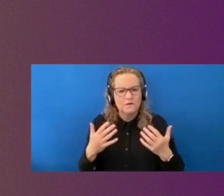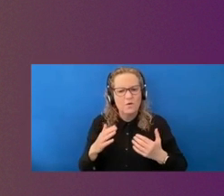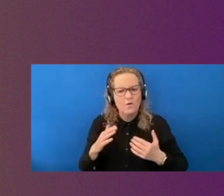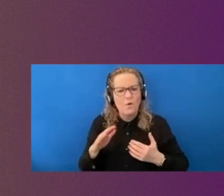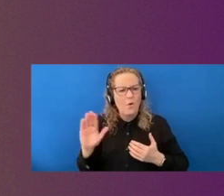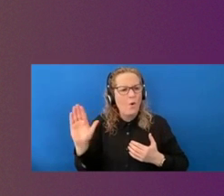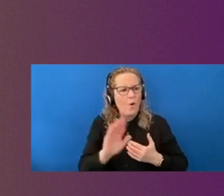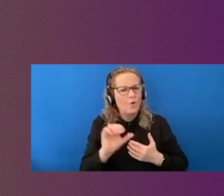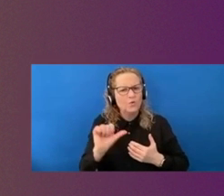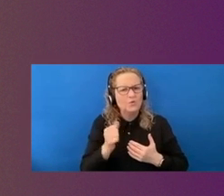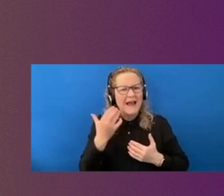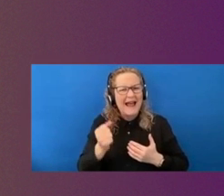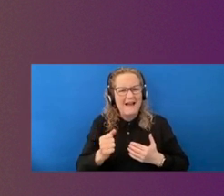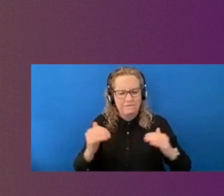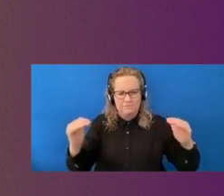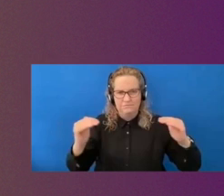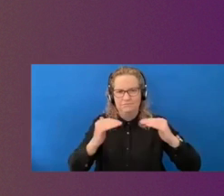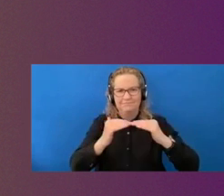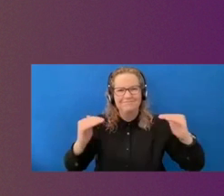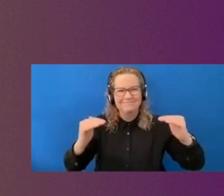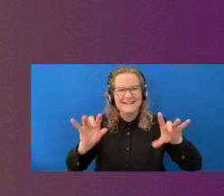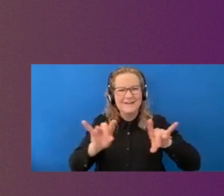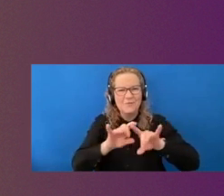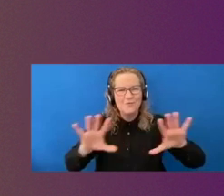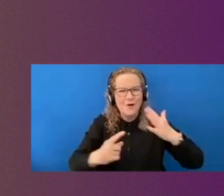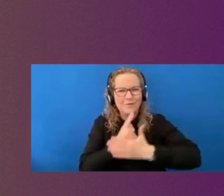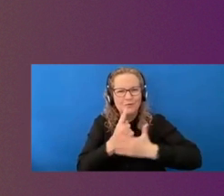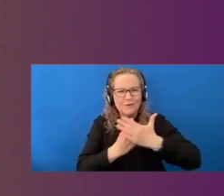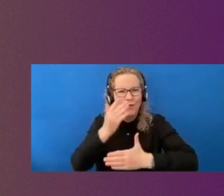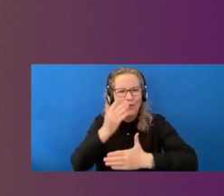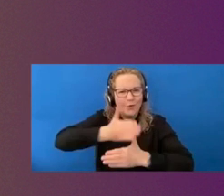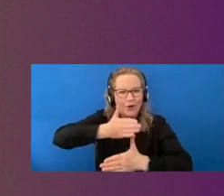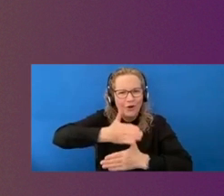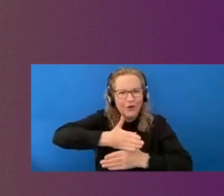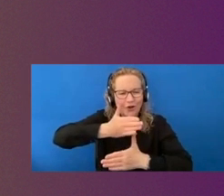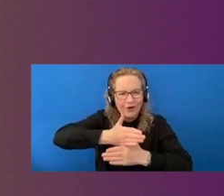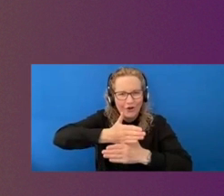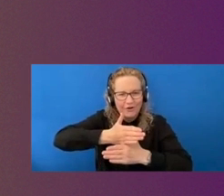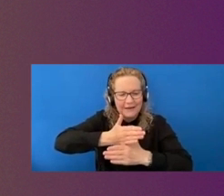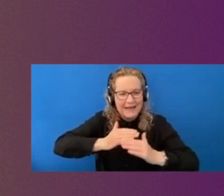to participate so I think if we uh can remember all the benefits that Covid has brought about